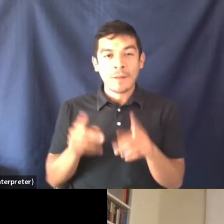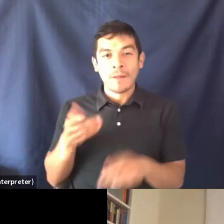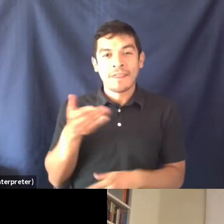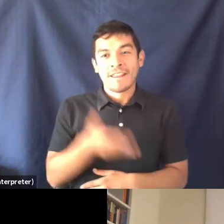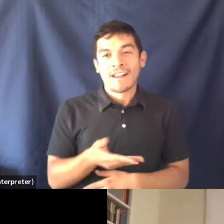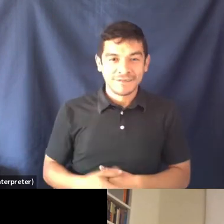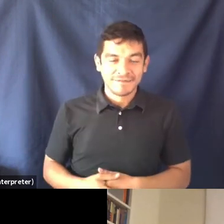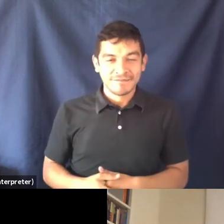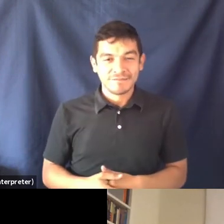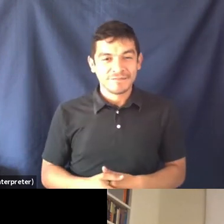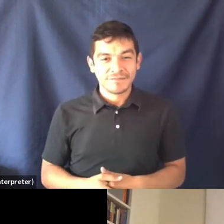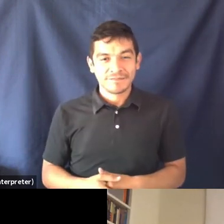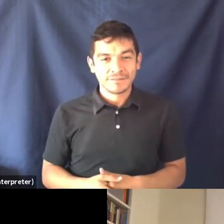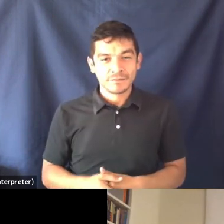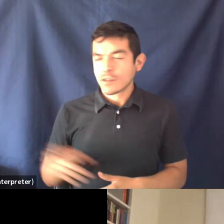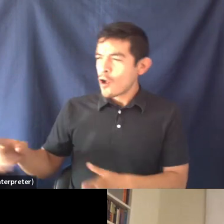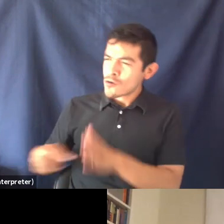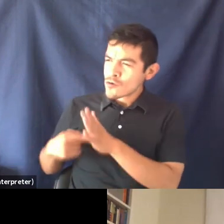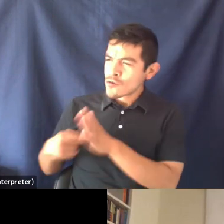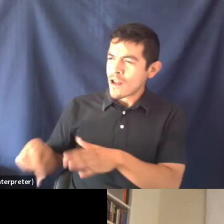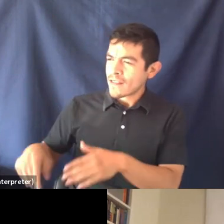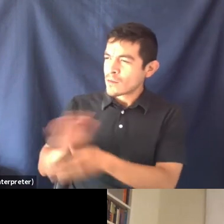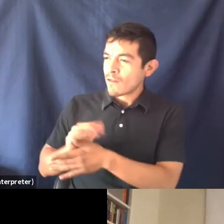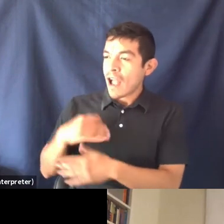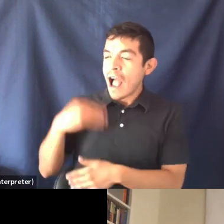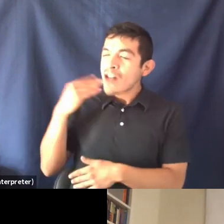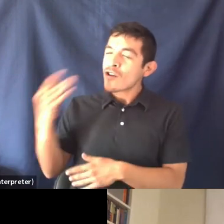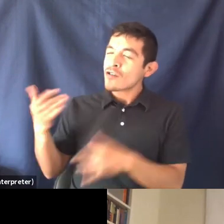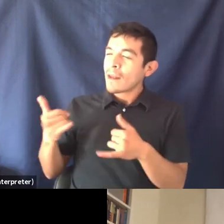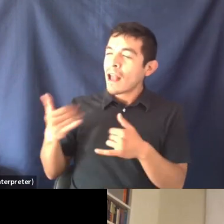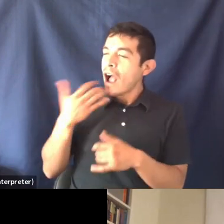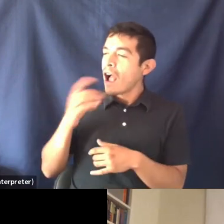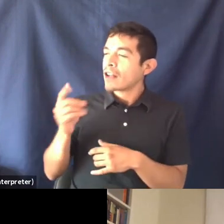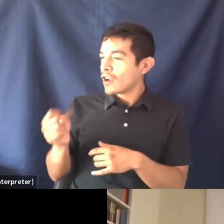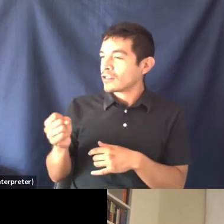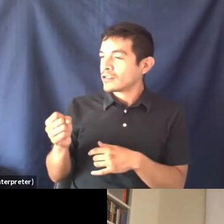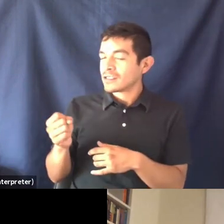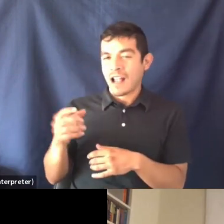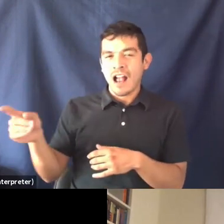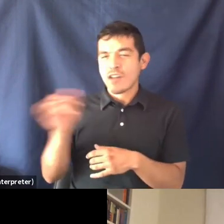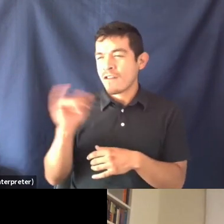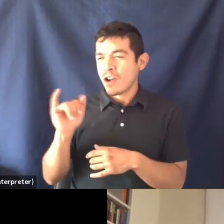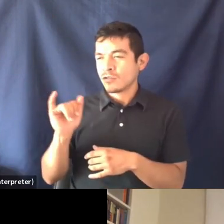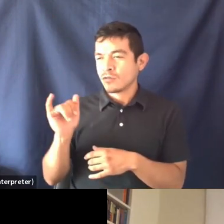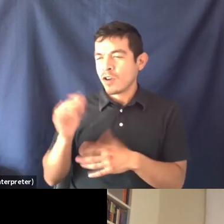So you've shown this film. I know it's playing hot dogs and you've shown me kind of around what has been the reaction that you've gotten from people who've seen it?